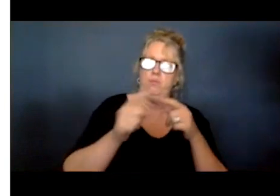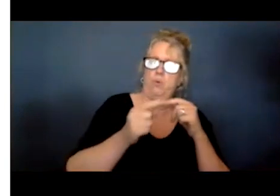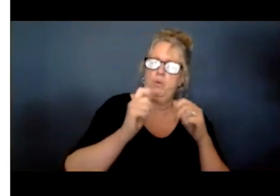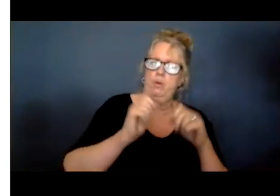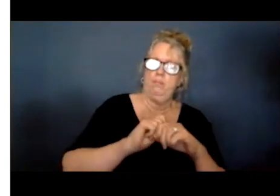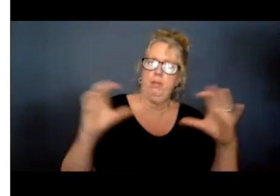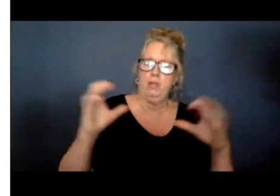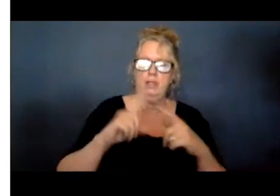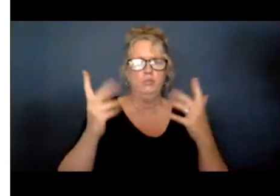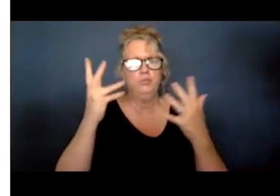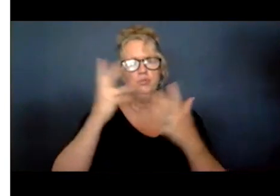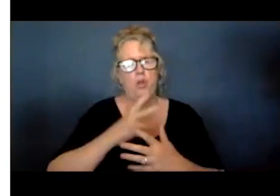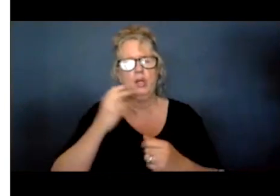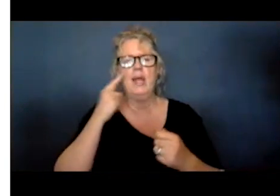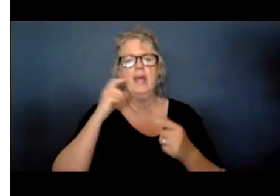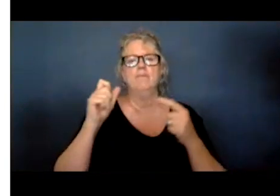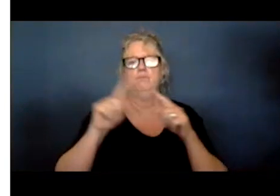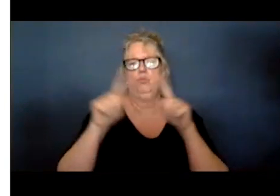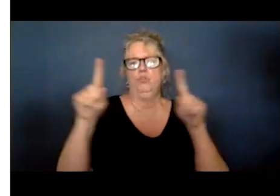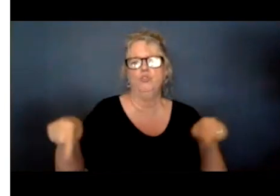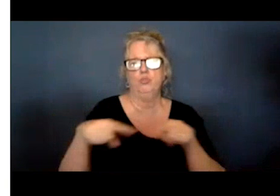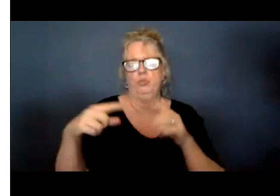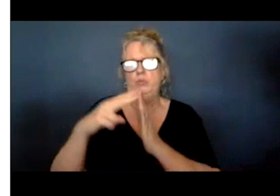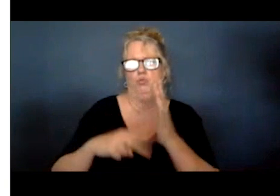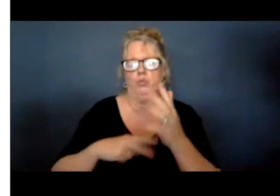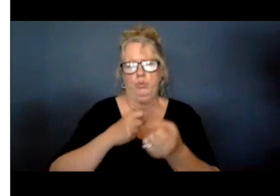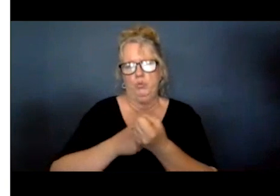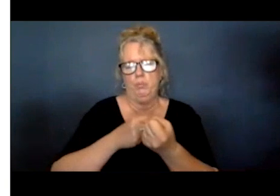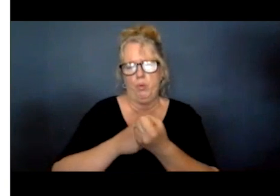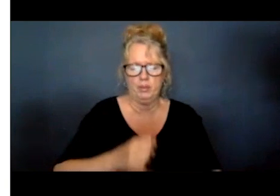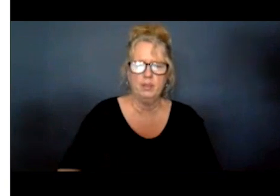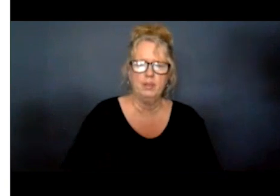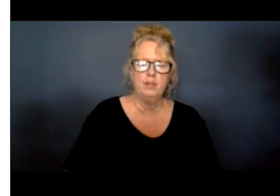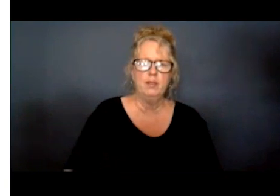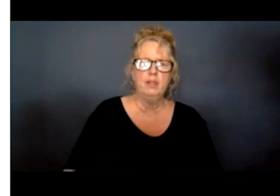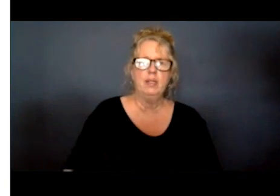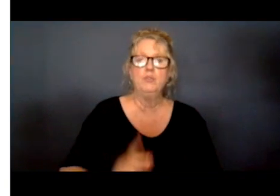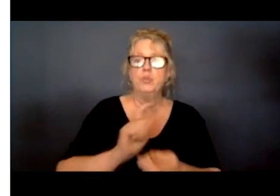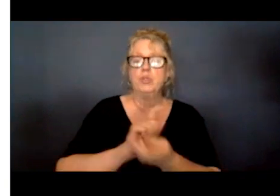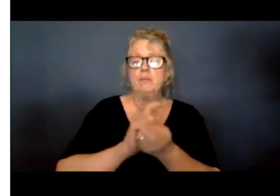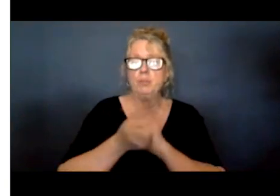dark modes, and screen reader support. The convergence of assistive and mainstream